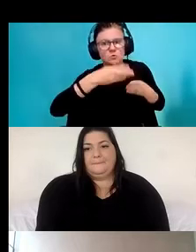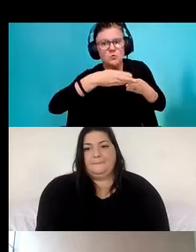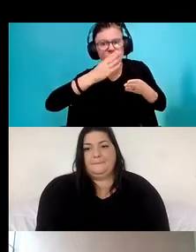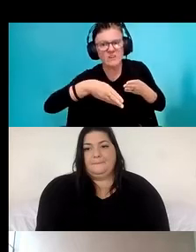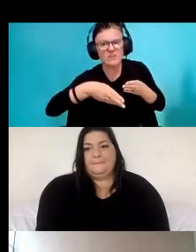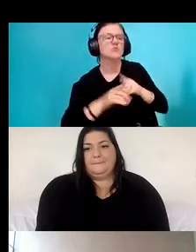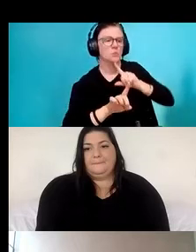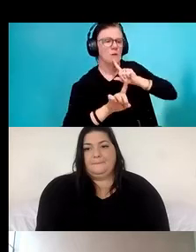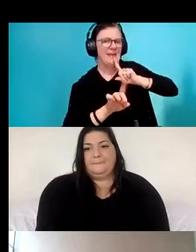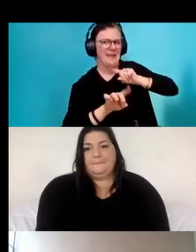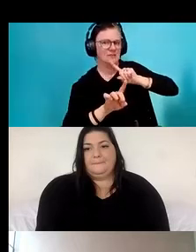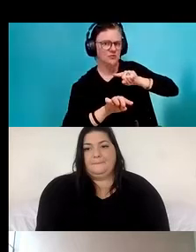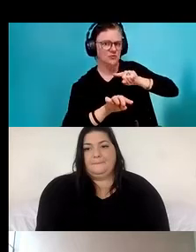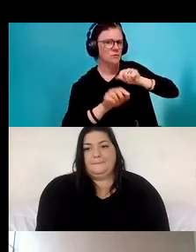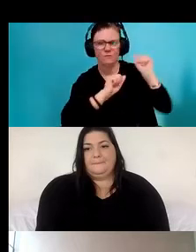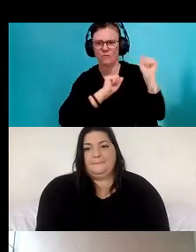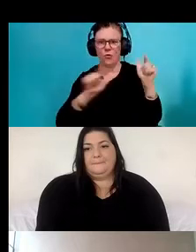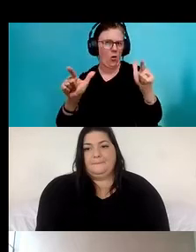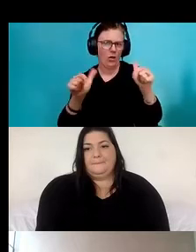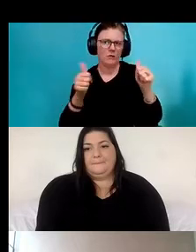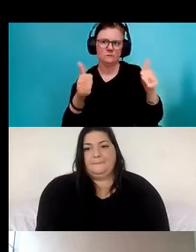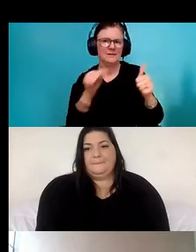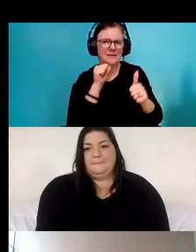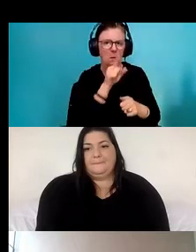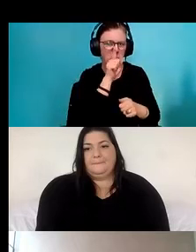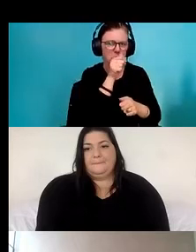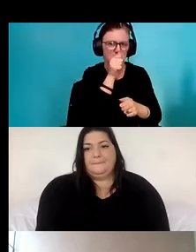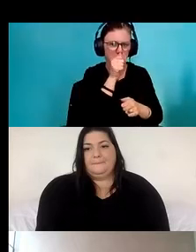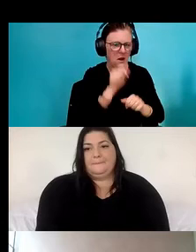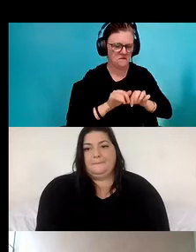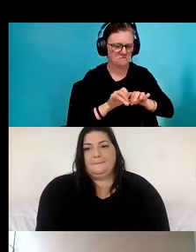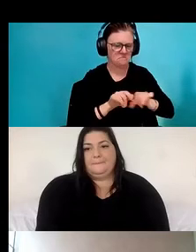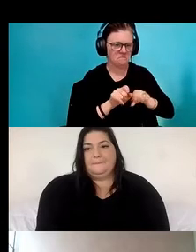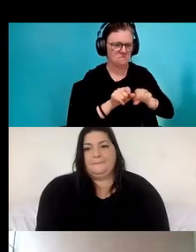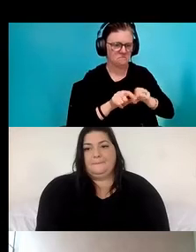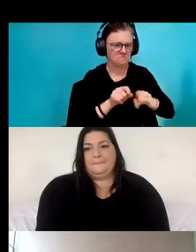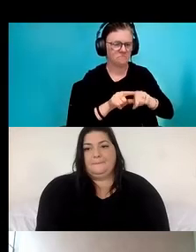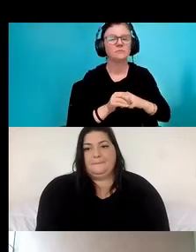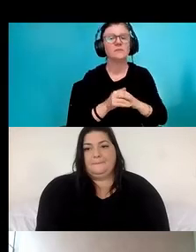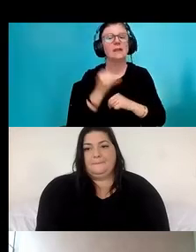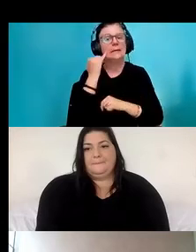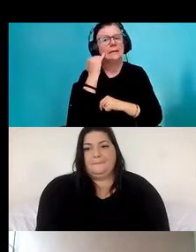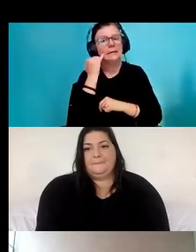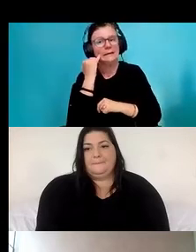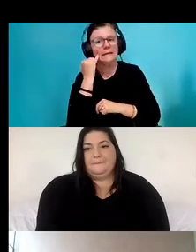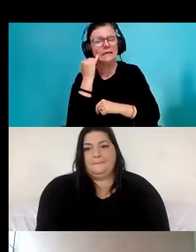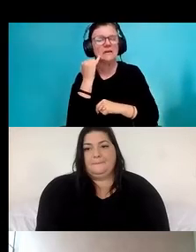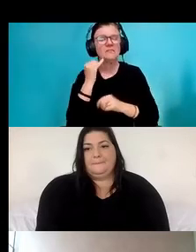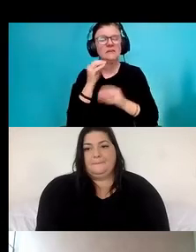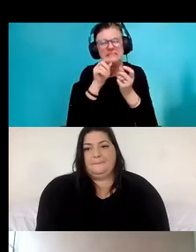verbally for all to hear. However, if you have a question that's a little less general, perhaps specific